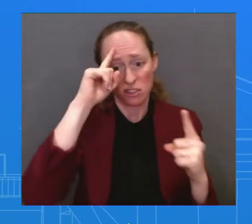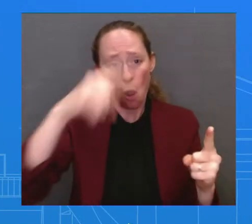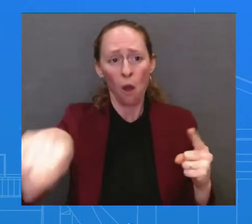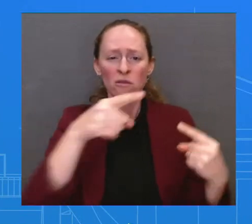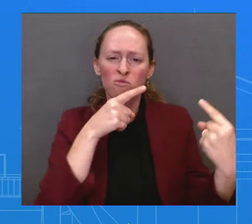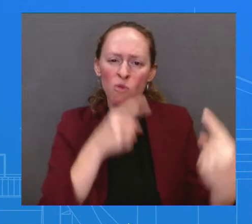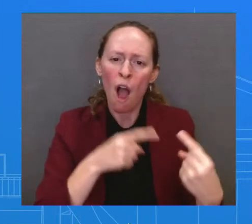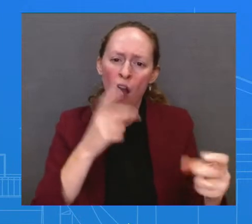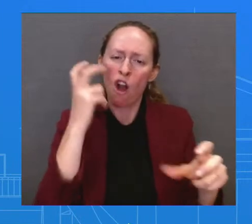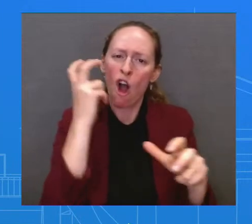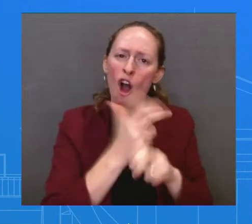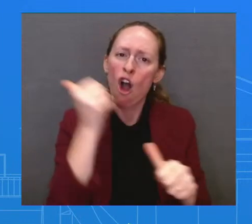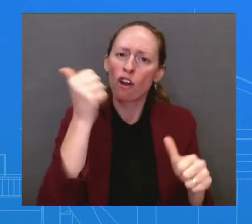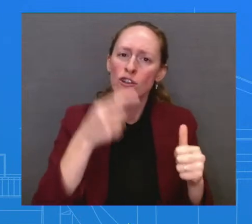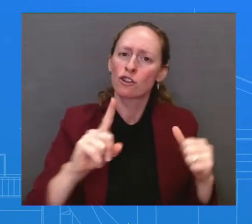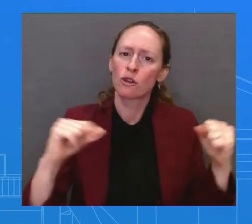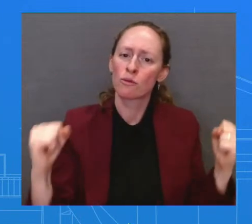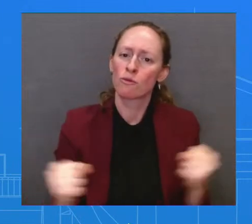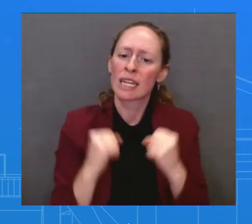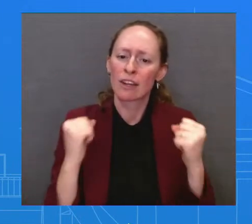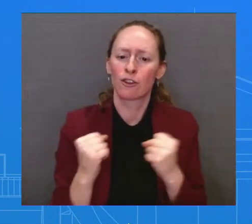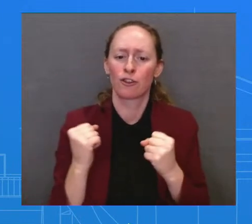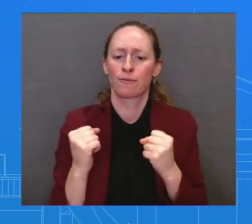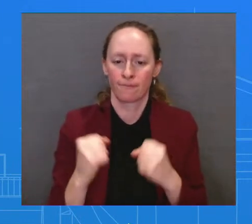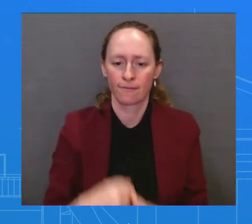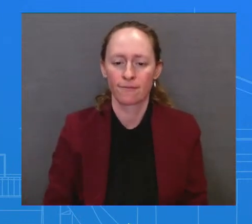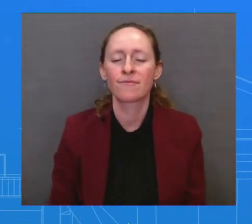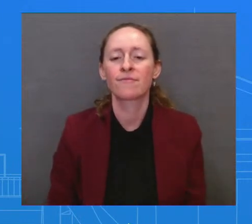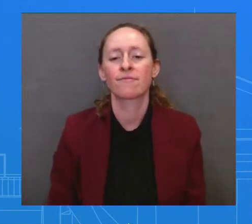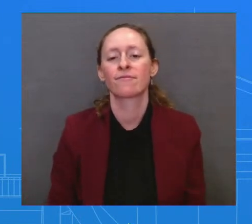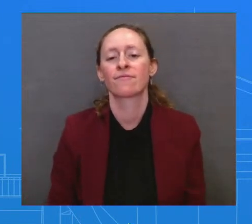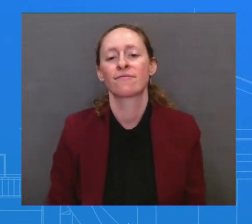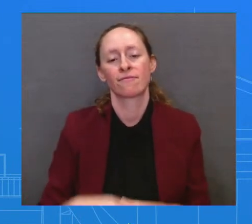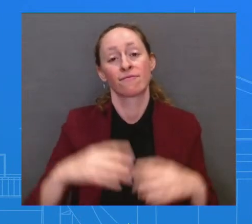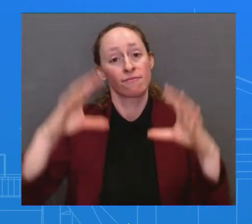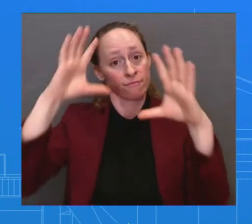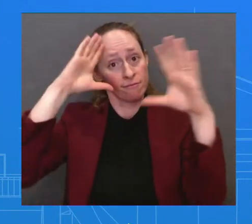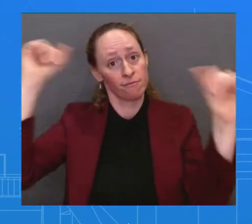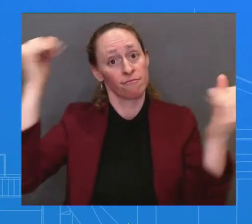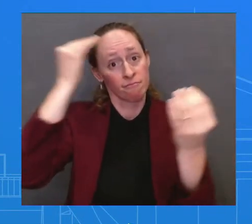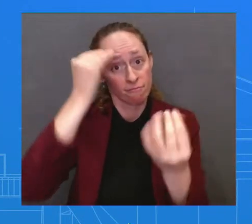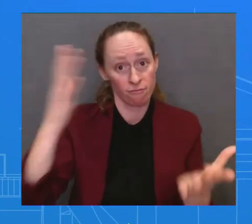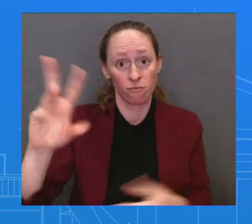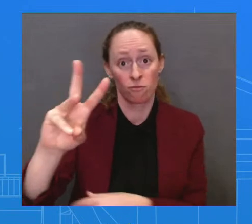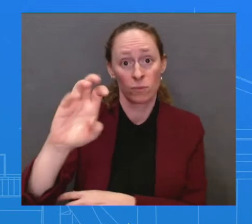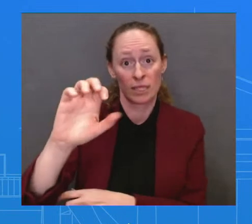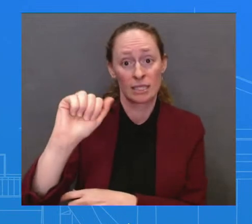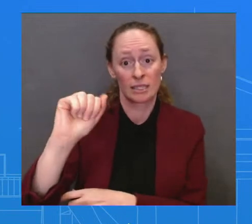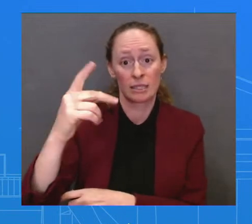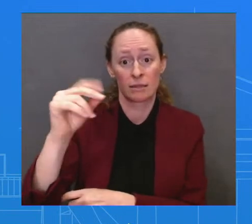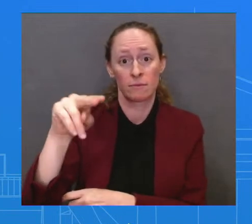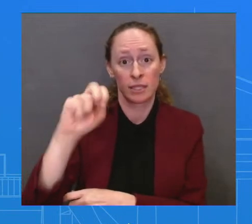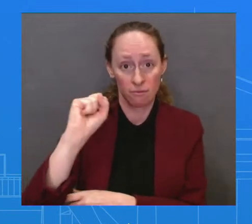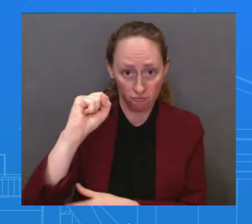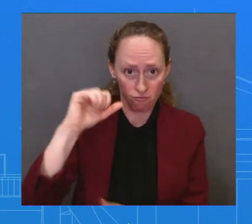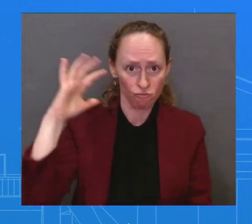will also include weapons and equipment to help Ukraine maintain its momentum in the counteroffensive. That includes additional ammunition